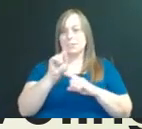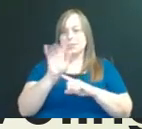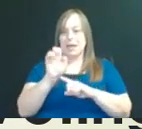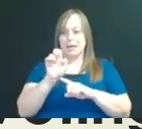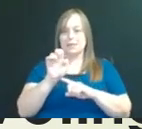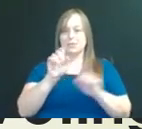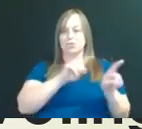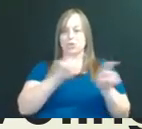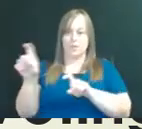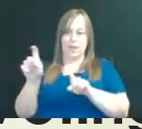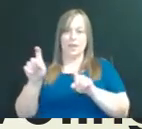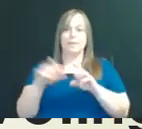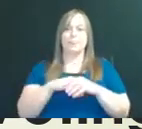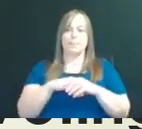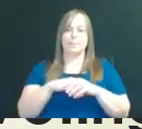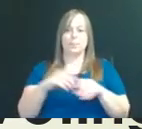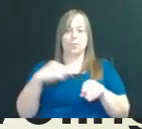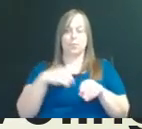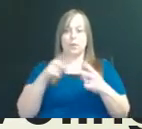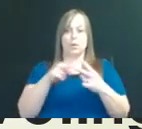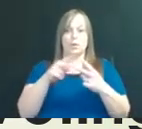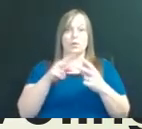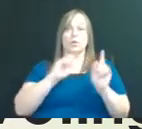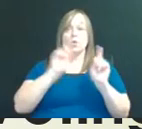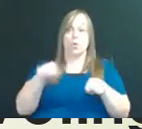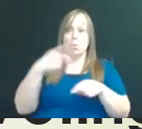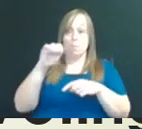So we go to polling places on election day